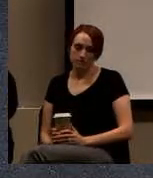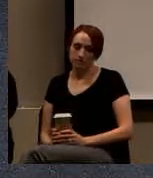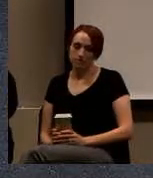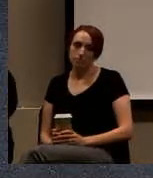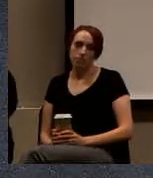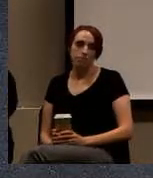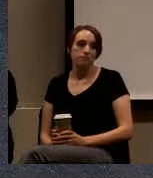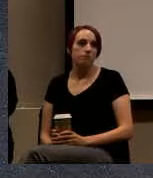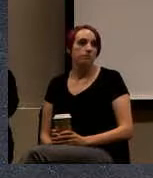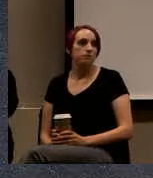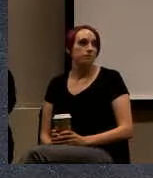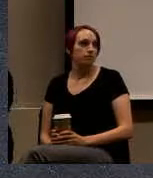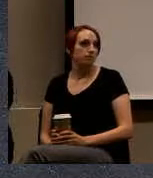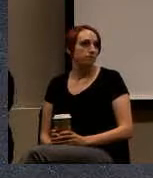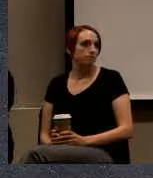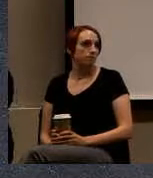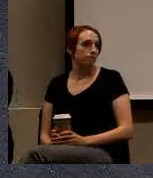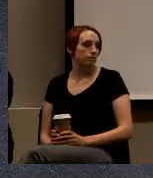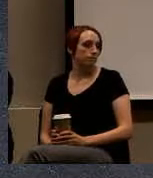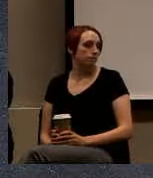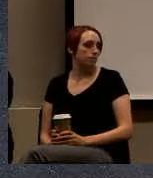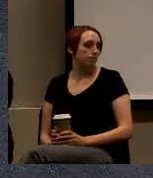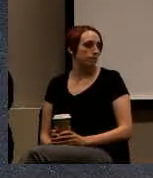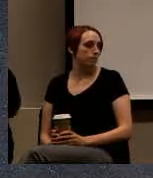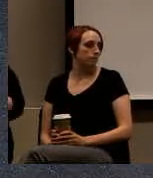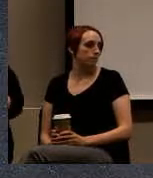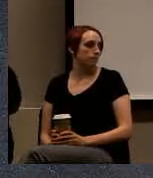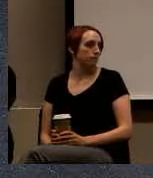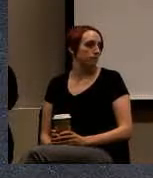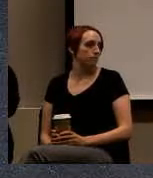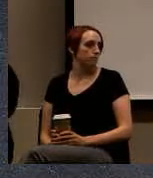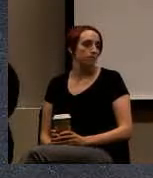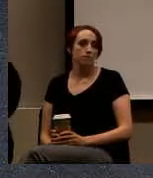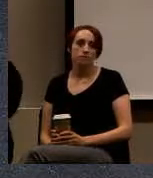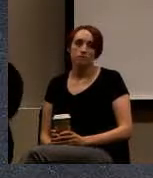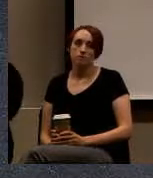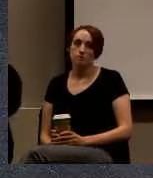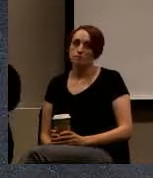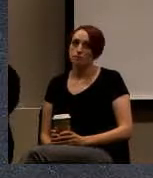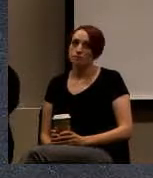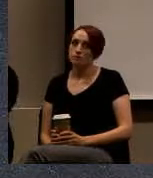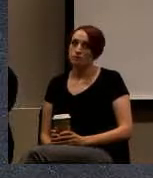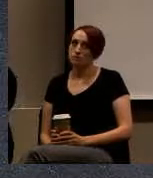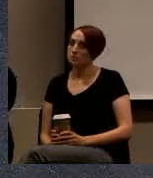have some samples of some of them with me, but all of them are available on our Senior Driving